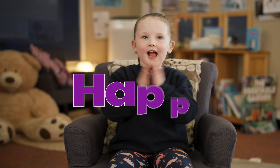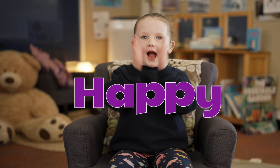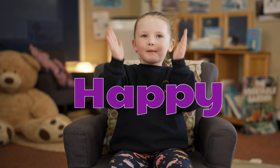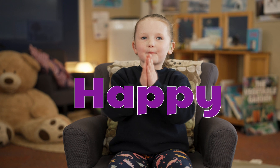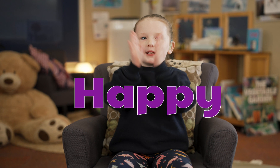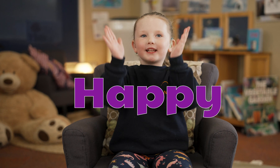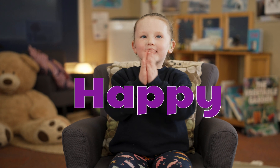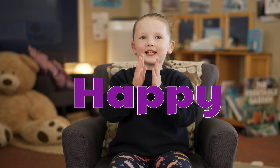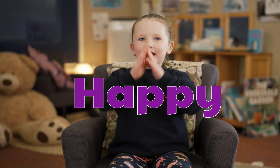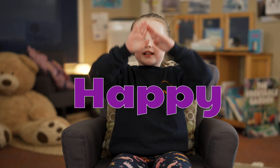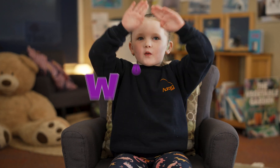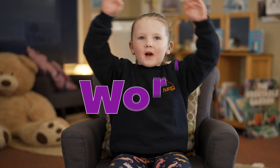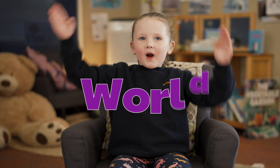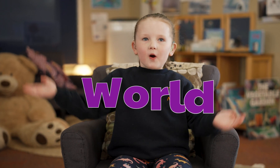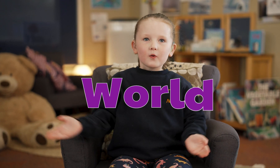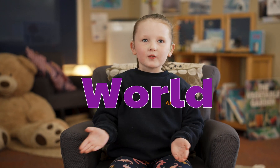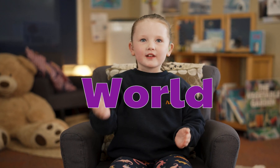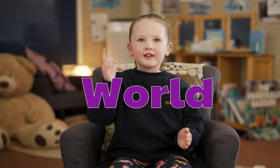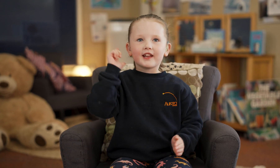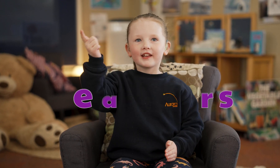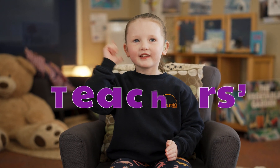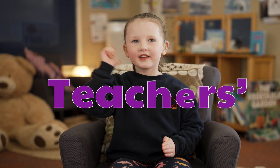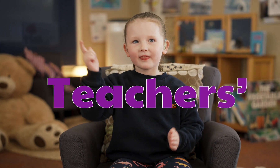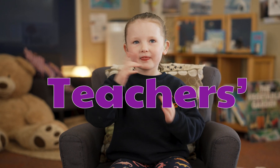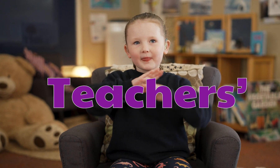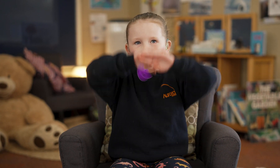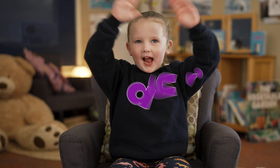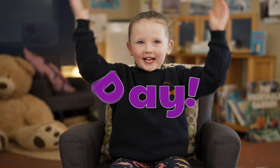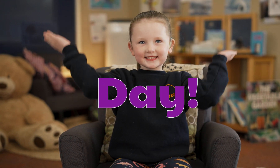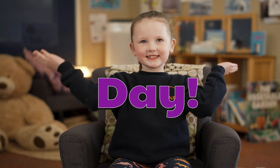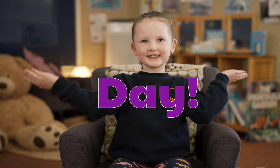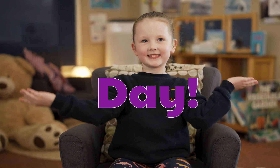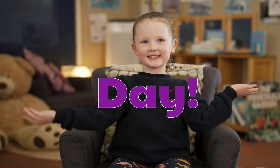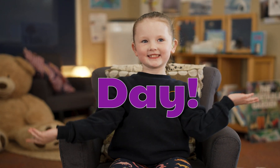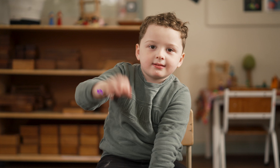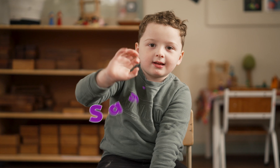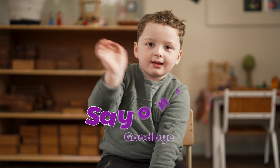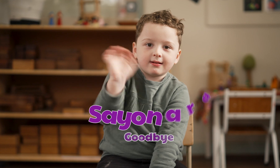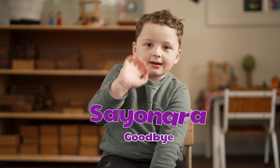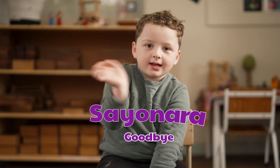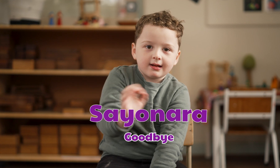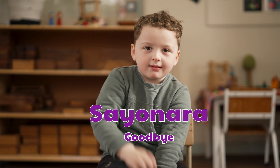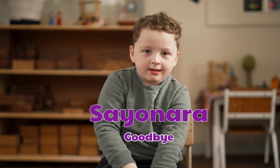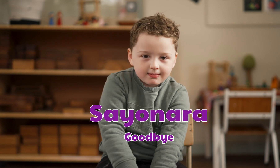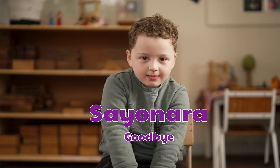Happy World Teachers’ Day Goodbye!